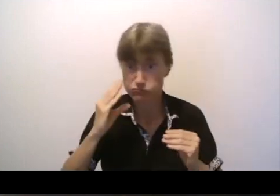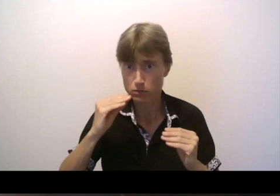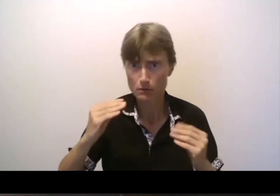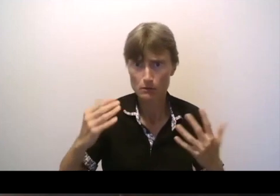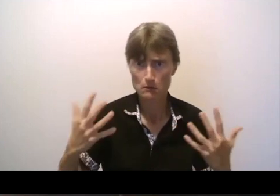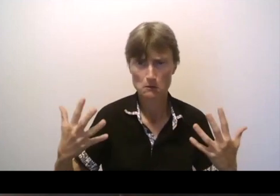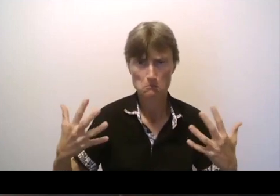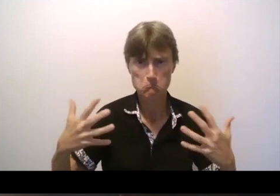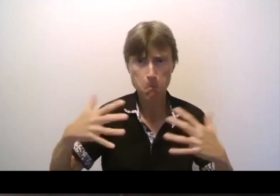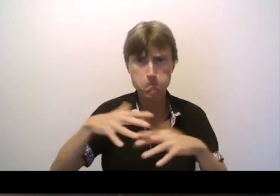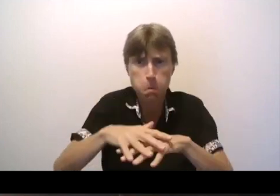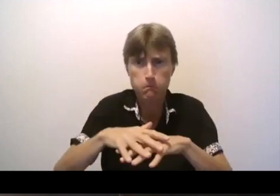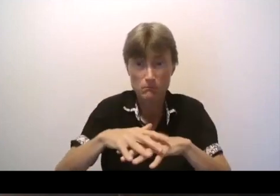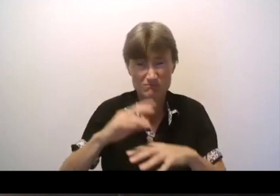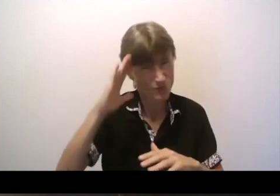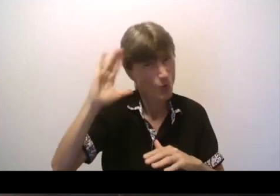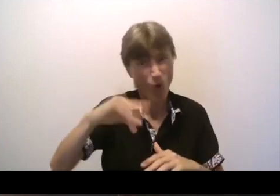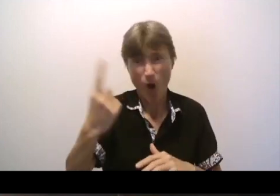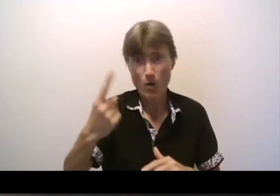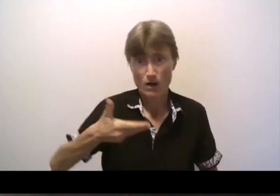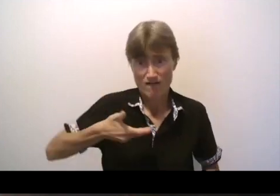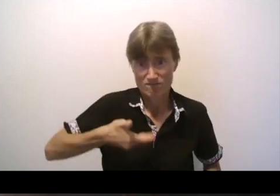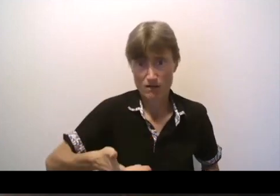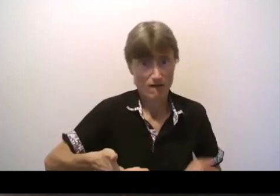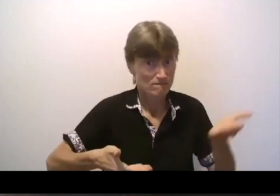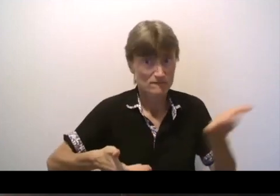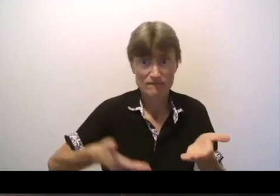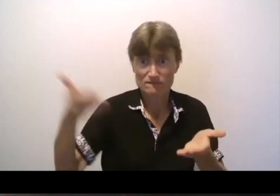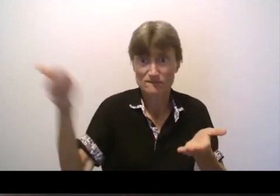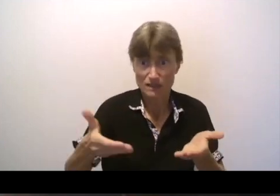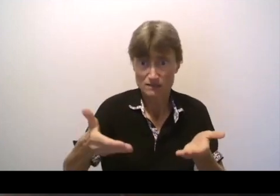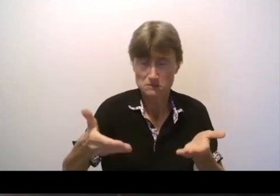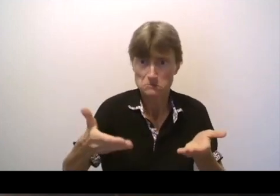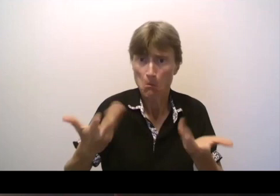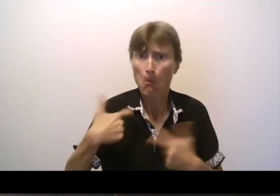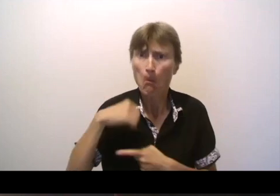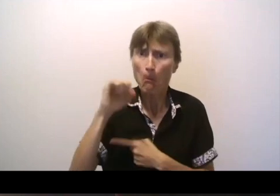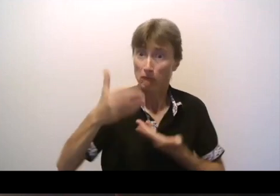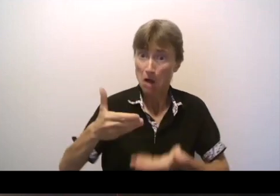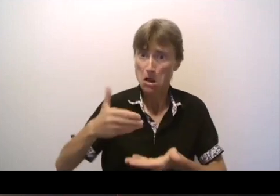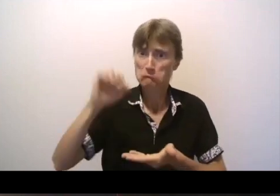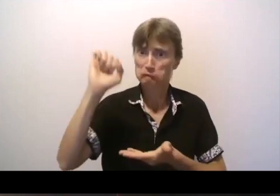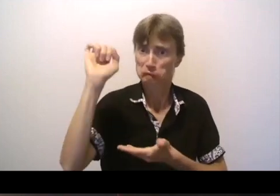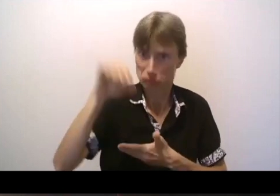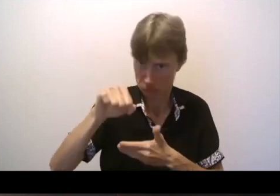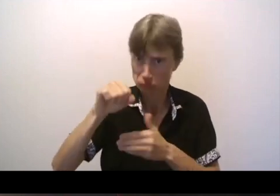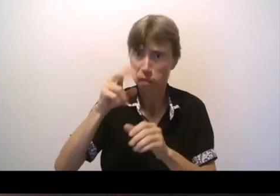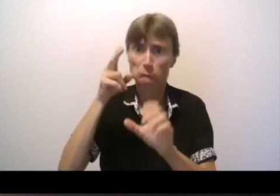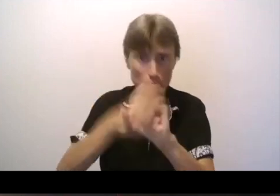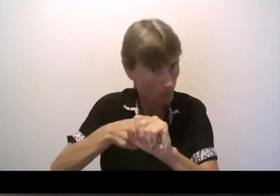something and it's it's it matters to you personally so you say yes and then uh you're asked to present and